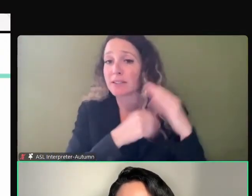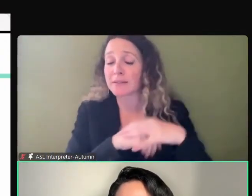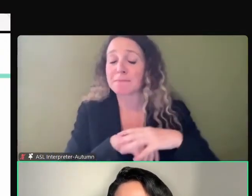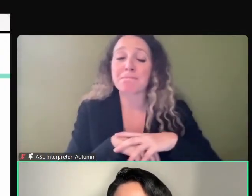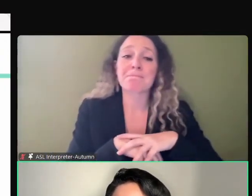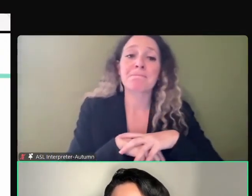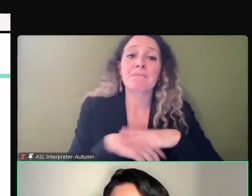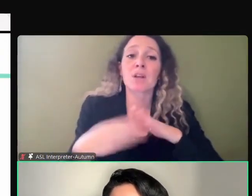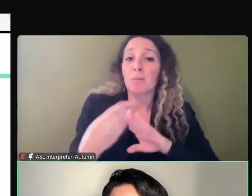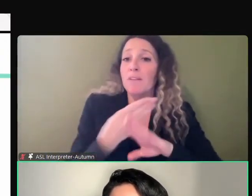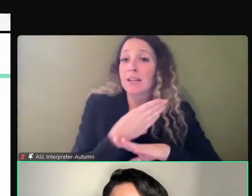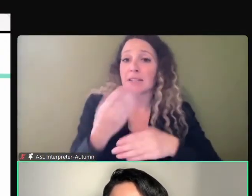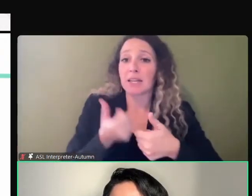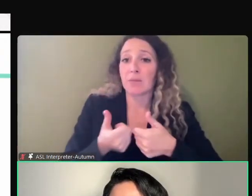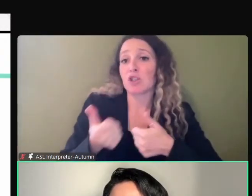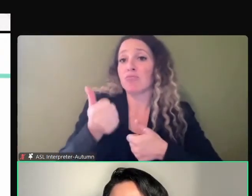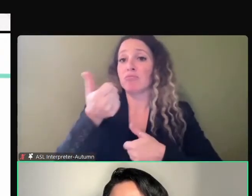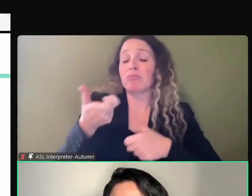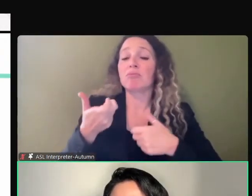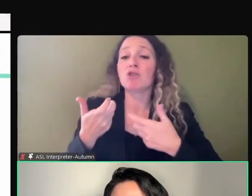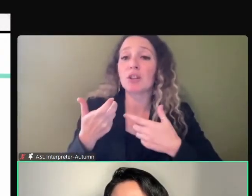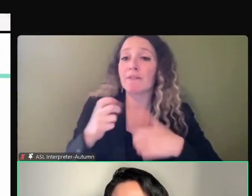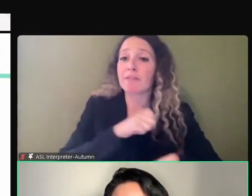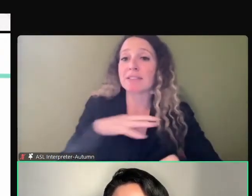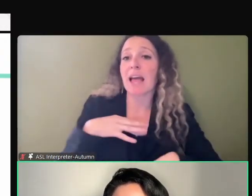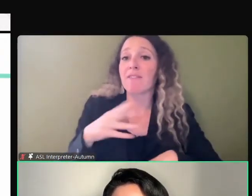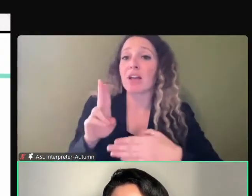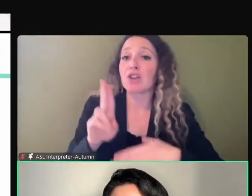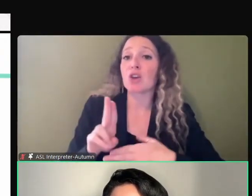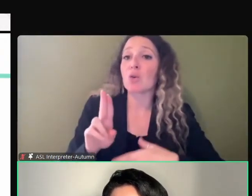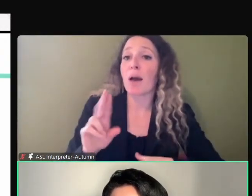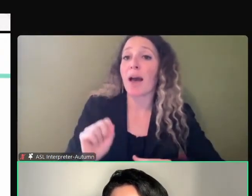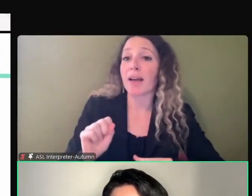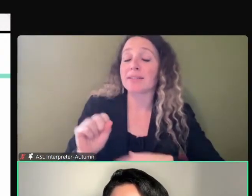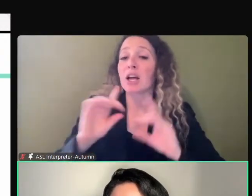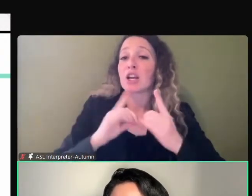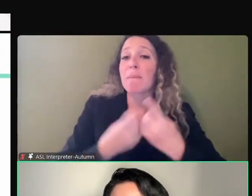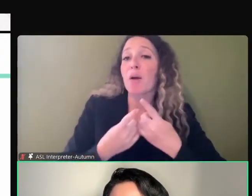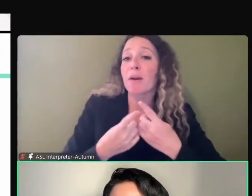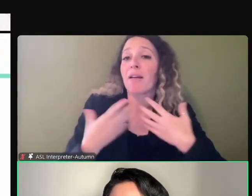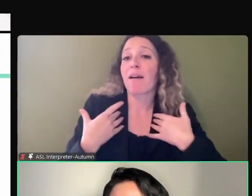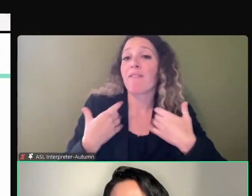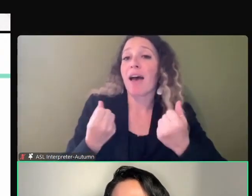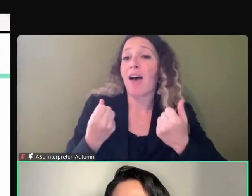the Office of Global Affairs at the US Department of Health and Human Services. And he collaborated